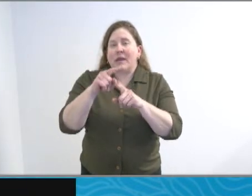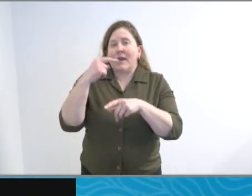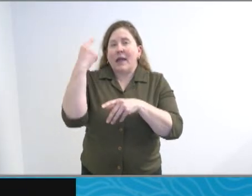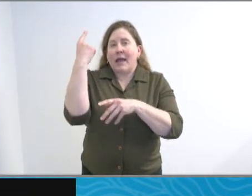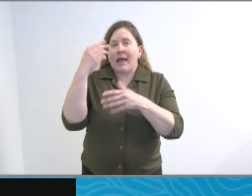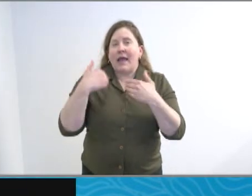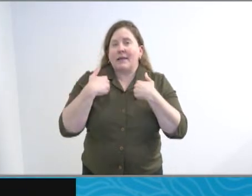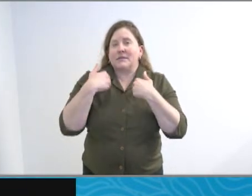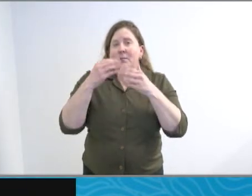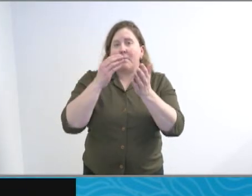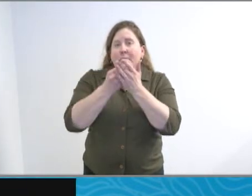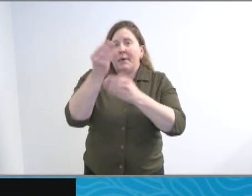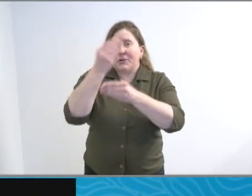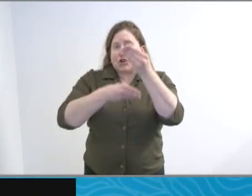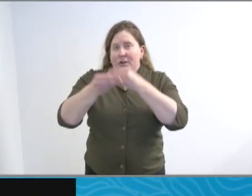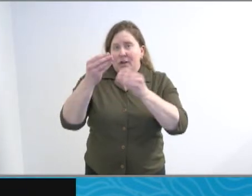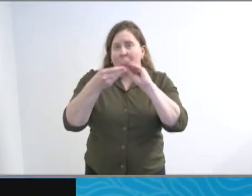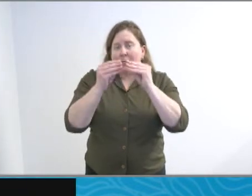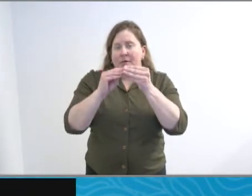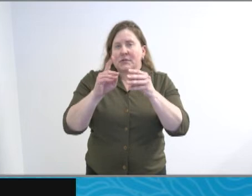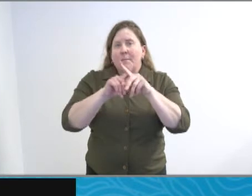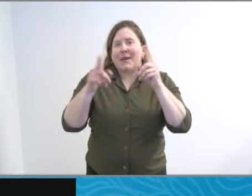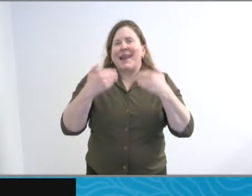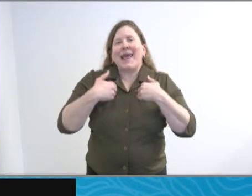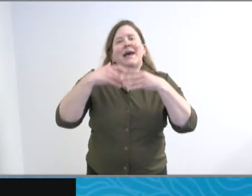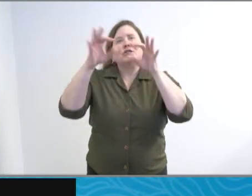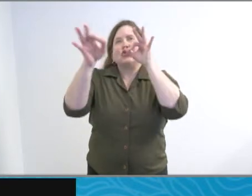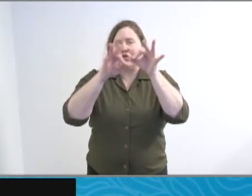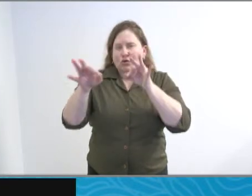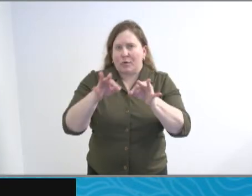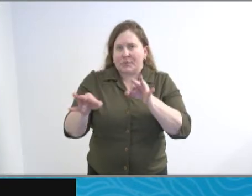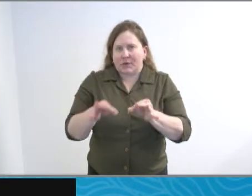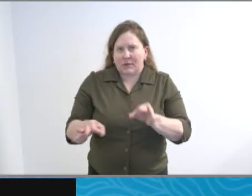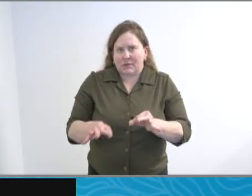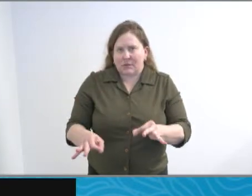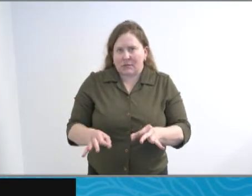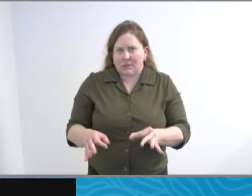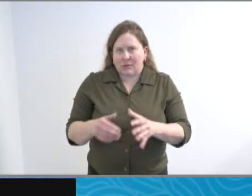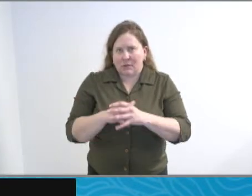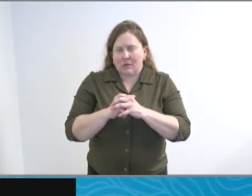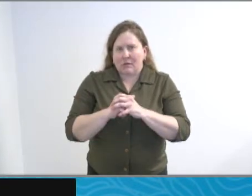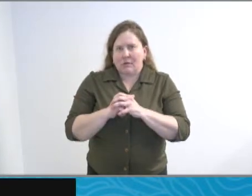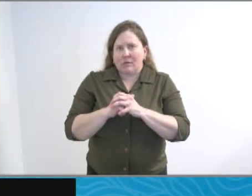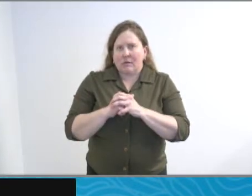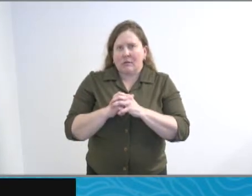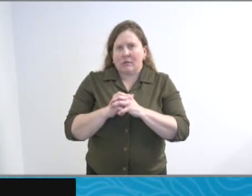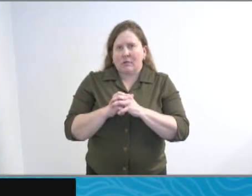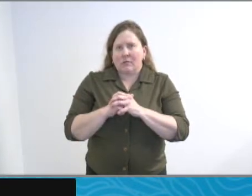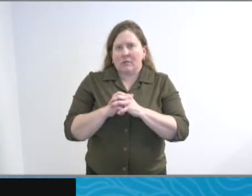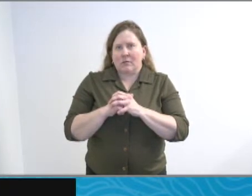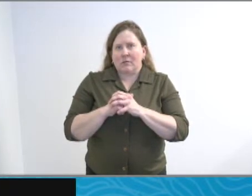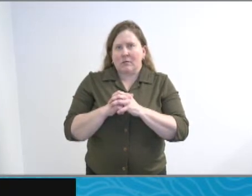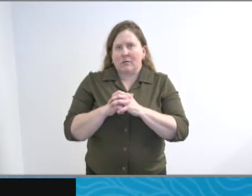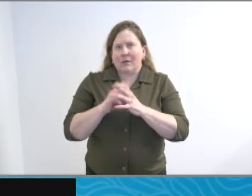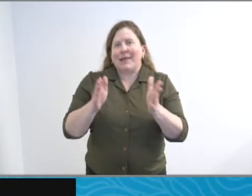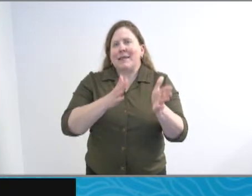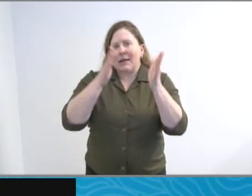but it also has descriptions of each line item and program. Okay, let's go to the next one, Carmen.